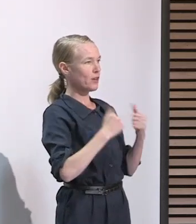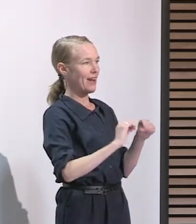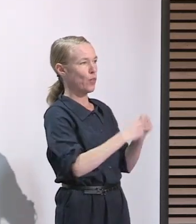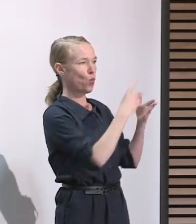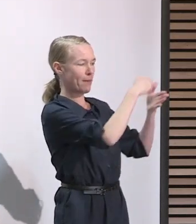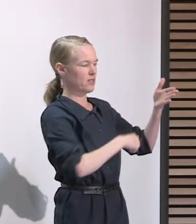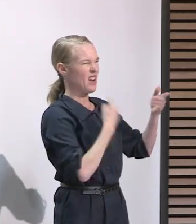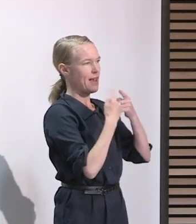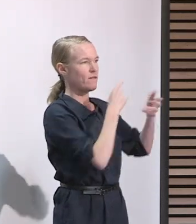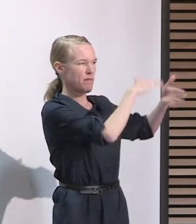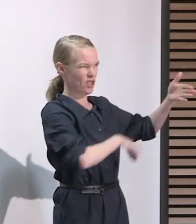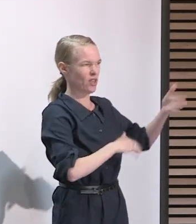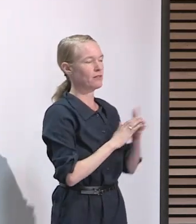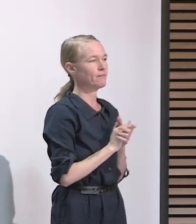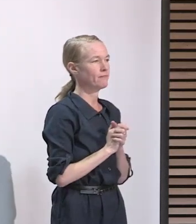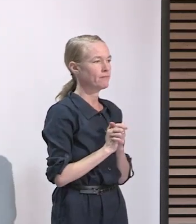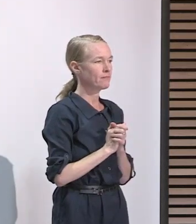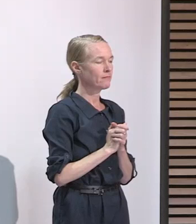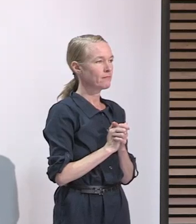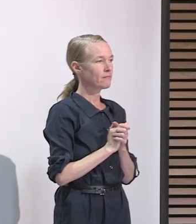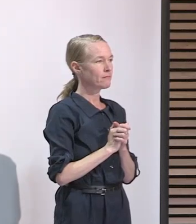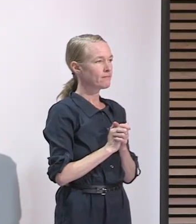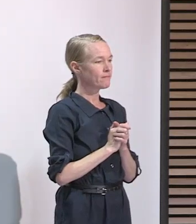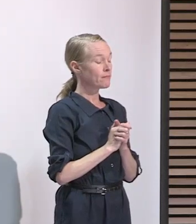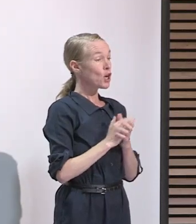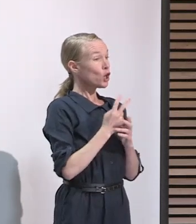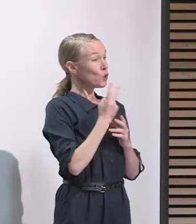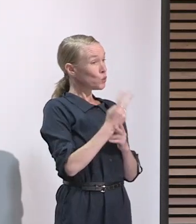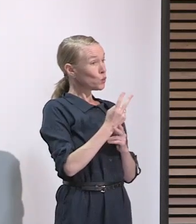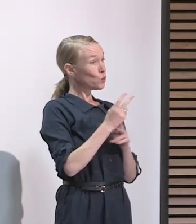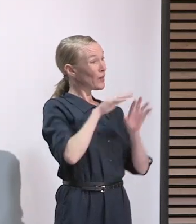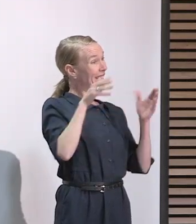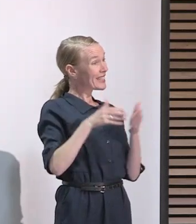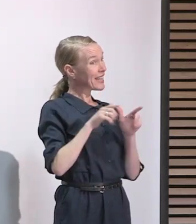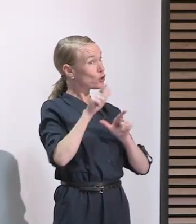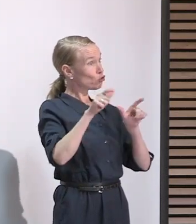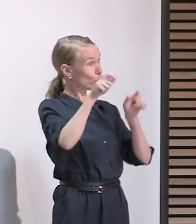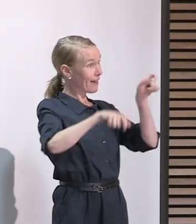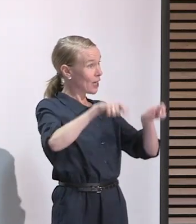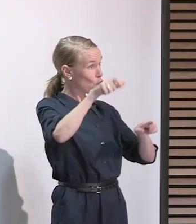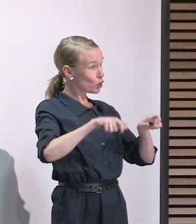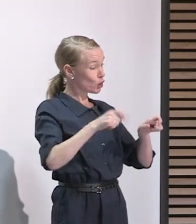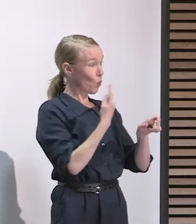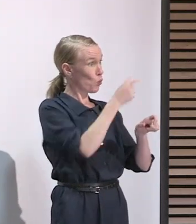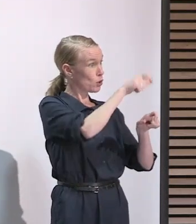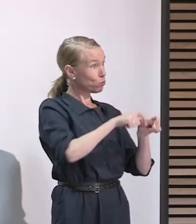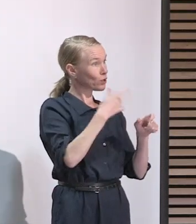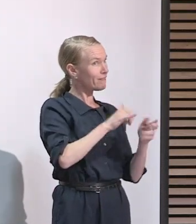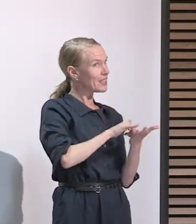available on the Ministry of Health website. There are two investigations under way of